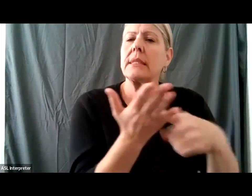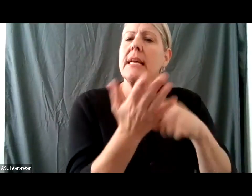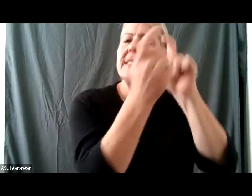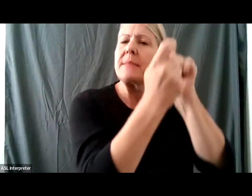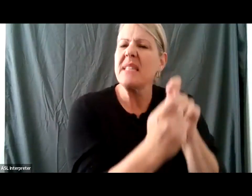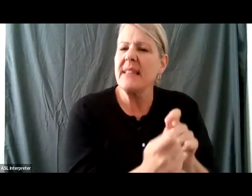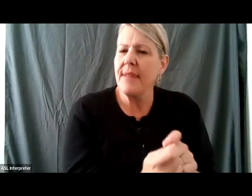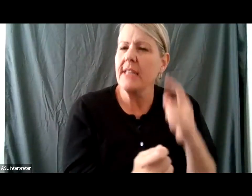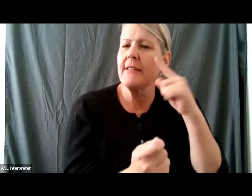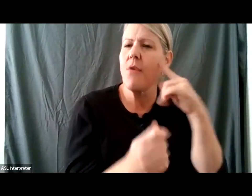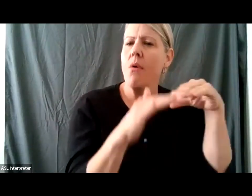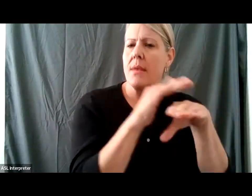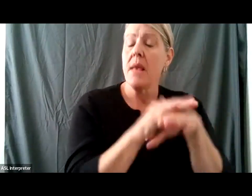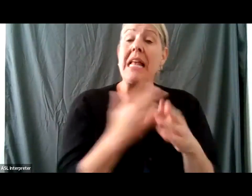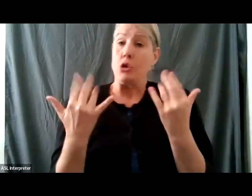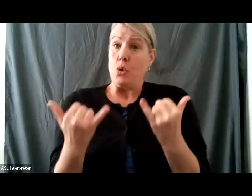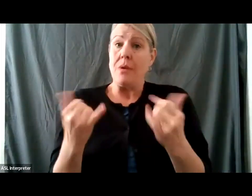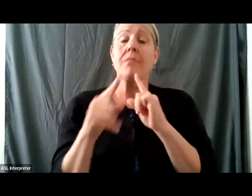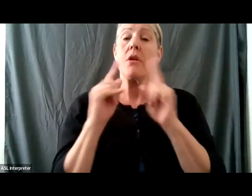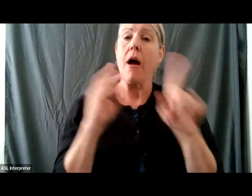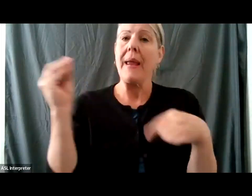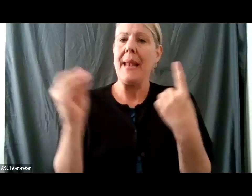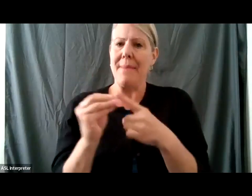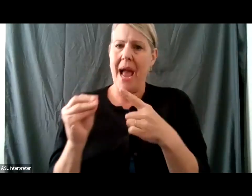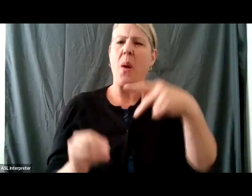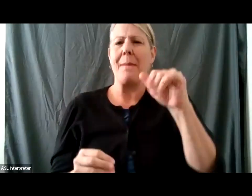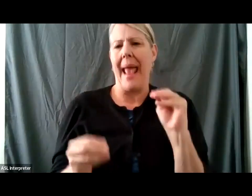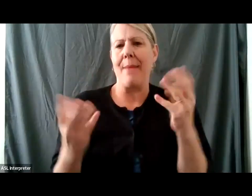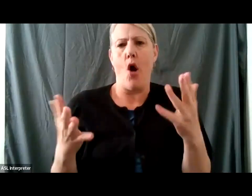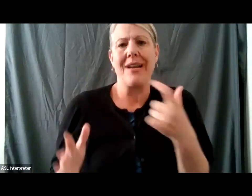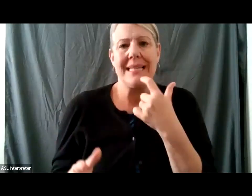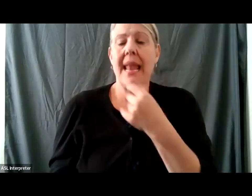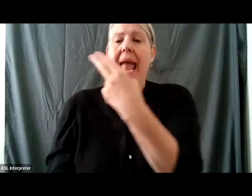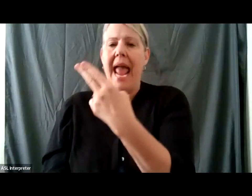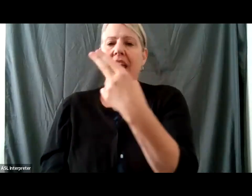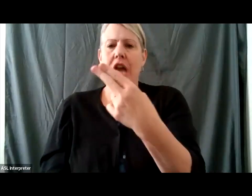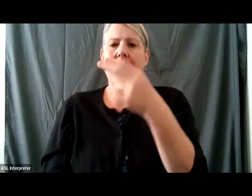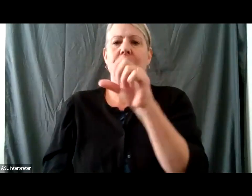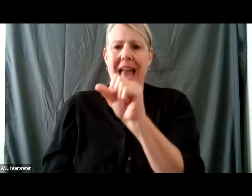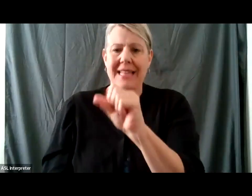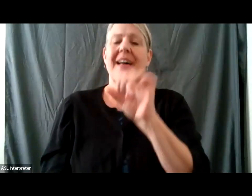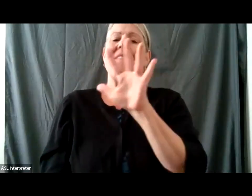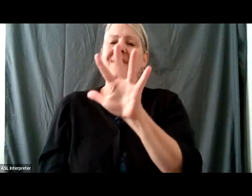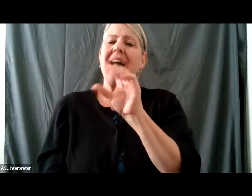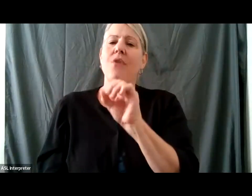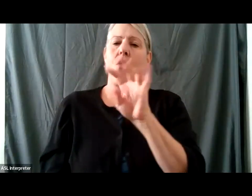So today we're talking about, as Pam has said, the HHS Section 504 notice of proposed rule making.